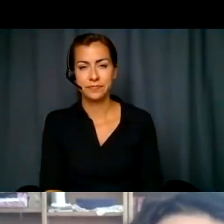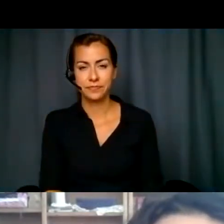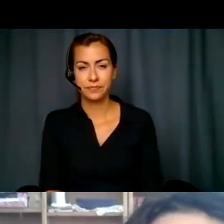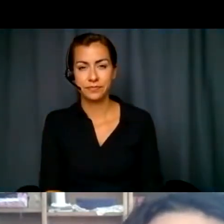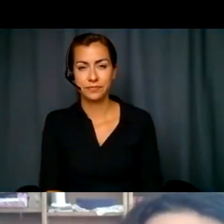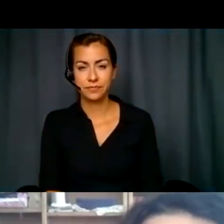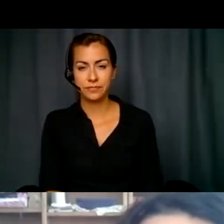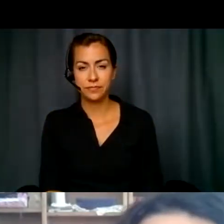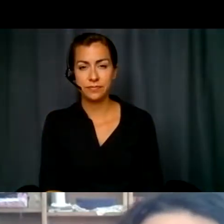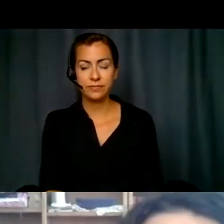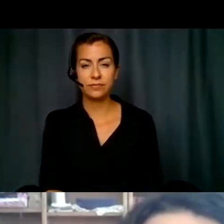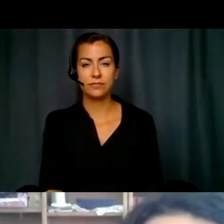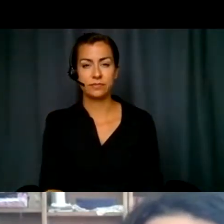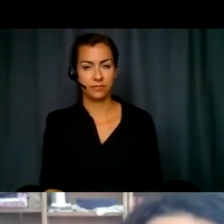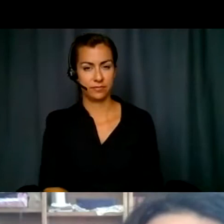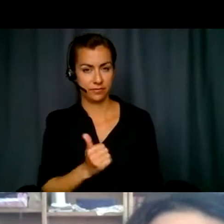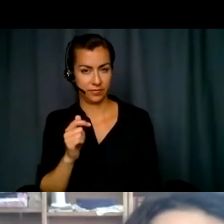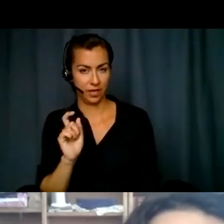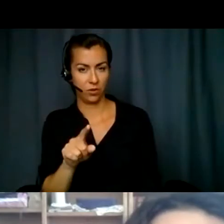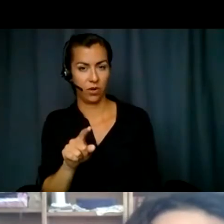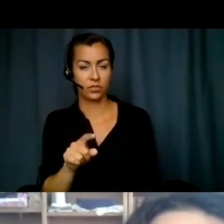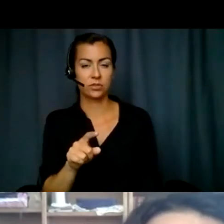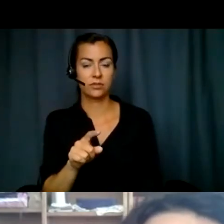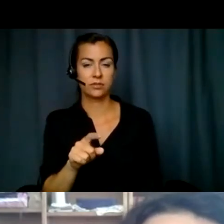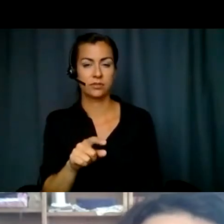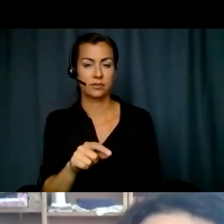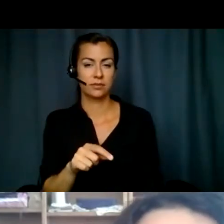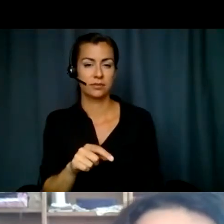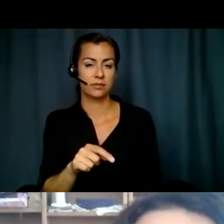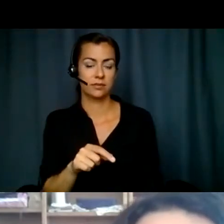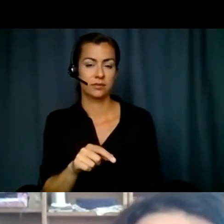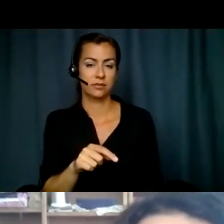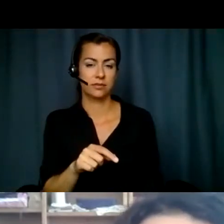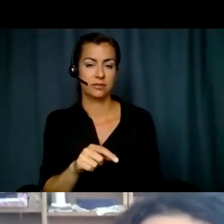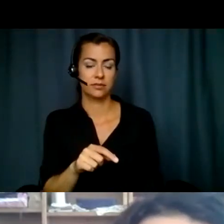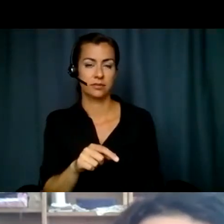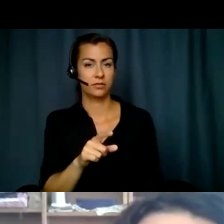self-advocate. If while you're hearing the history